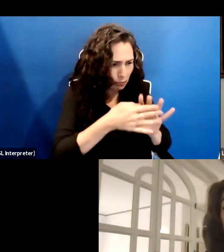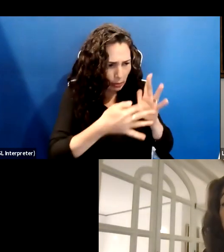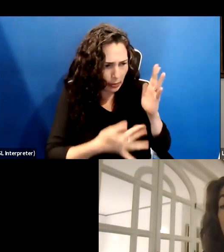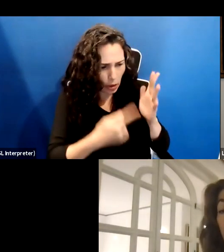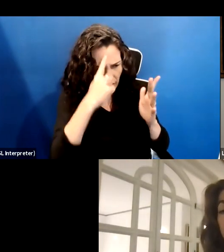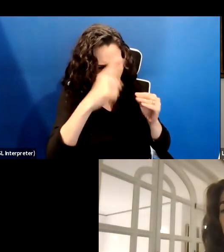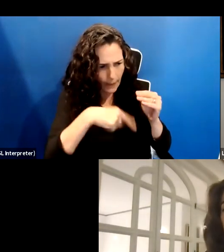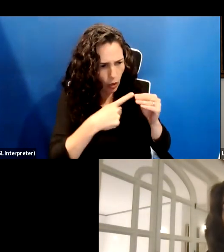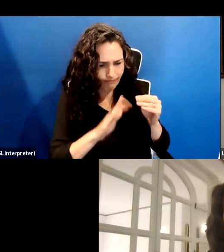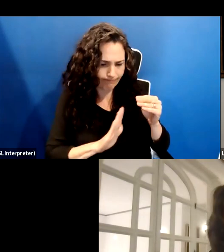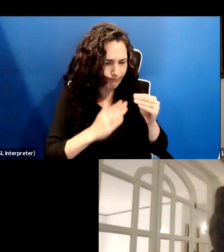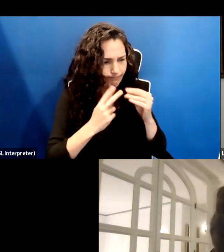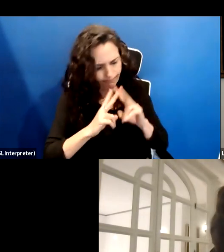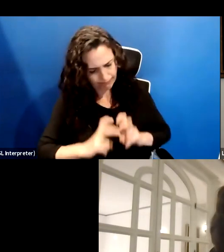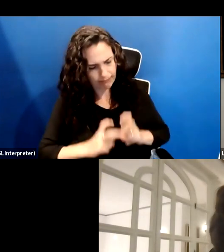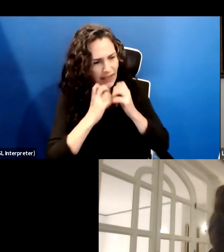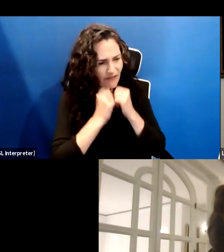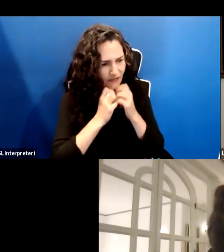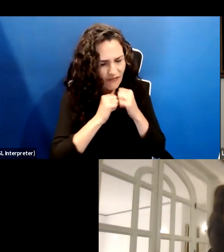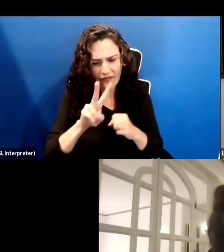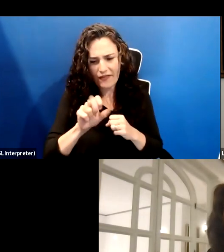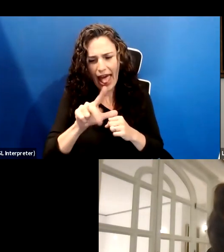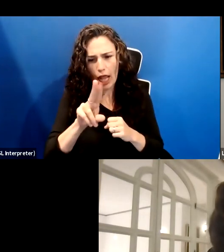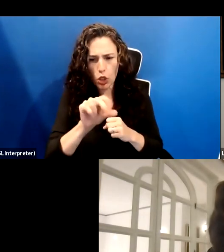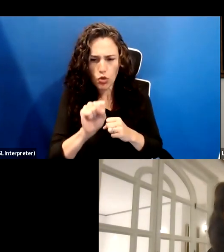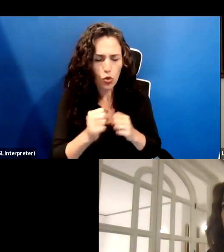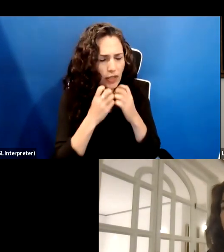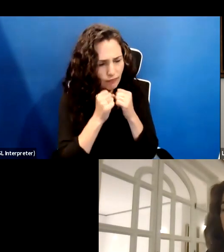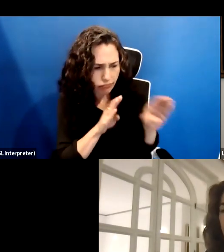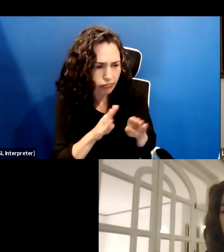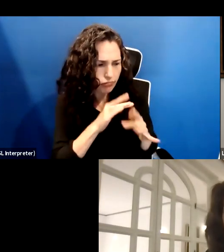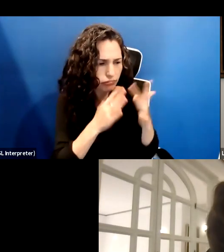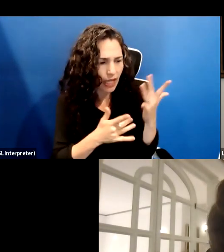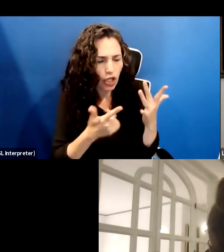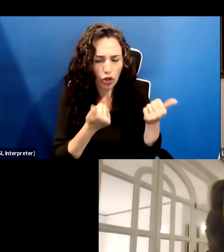Am I living according to my values? And trying to find groups in those same way